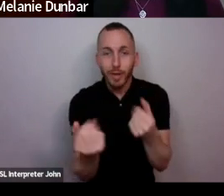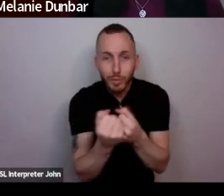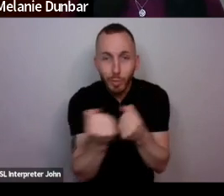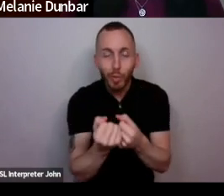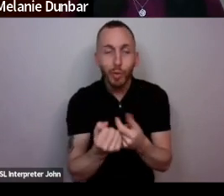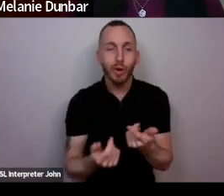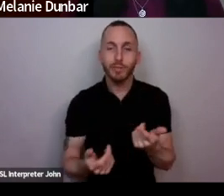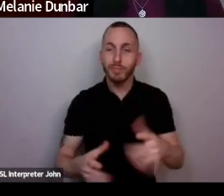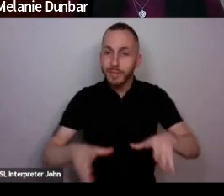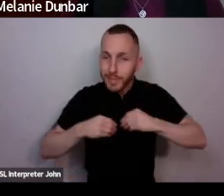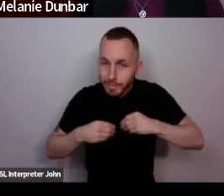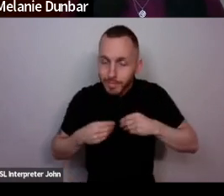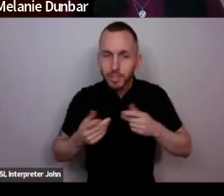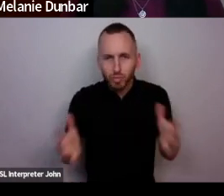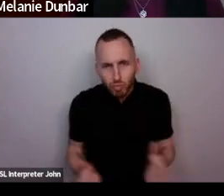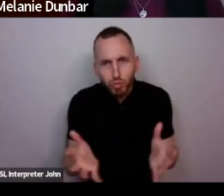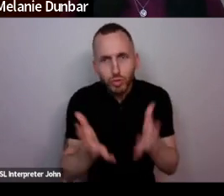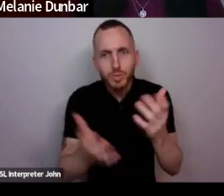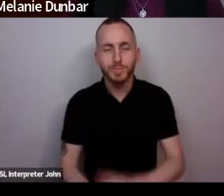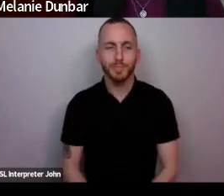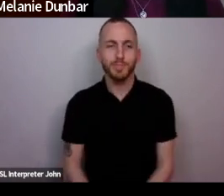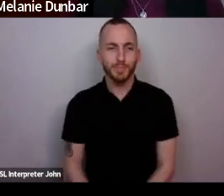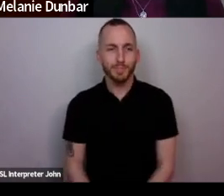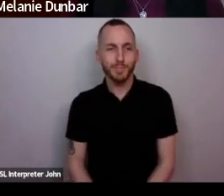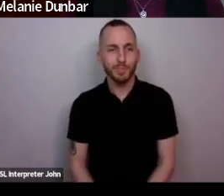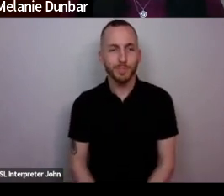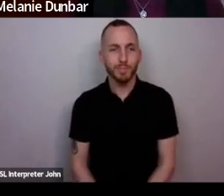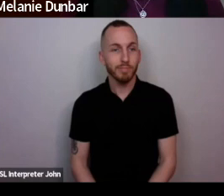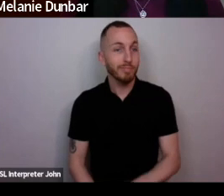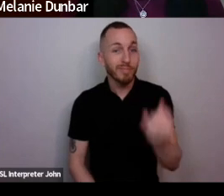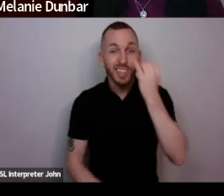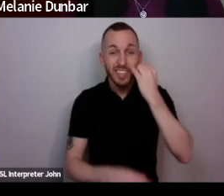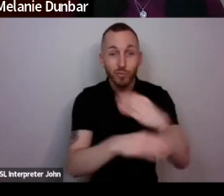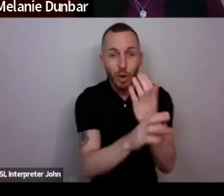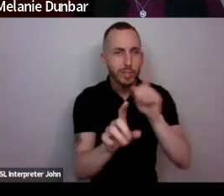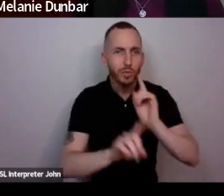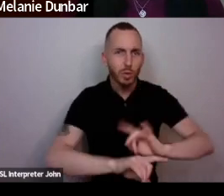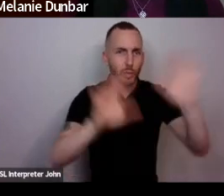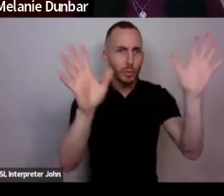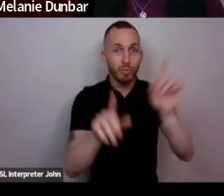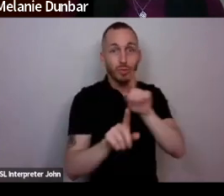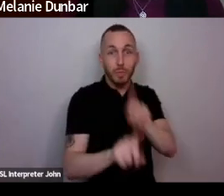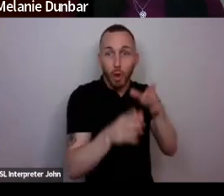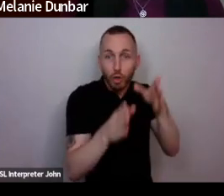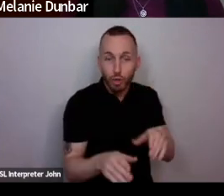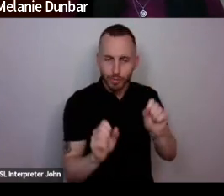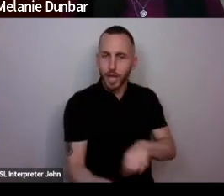and encouragement. Any crisis or disaster responder can participate in disaster emotional